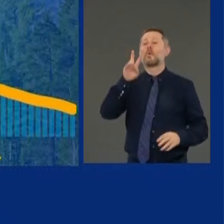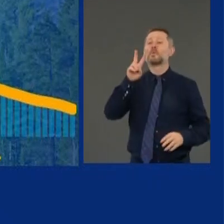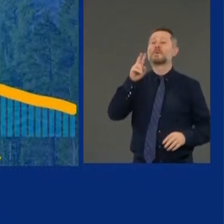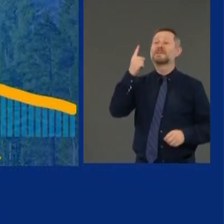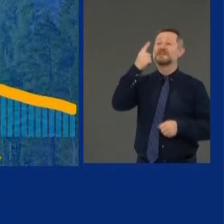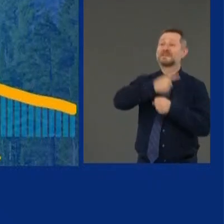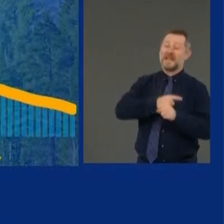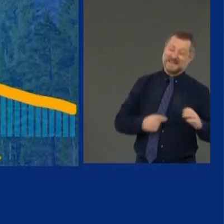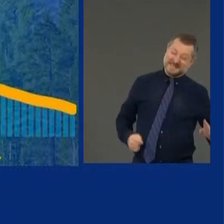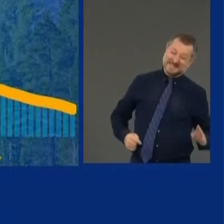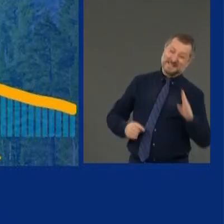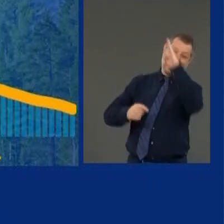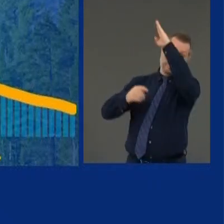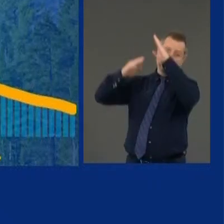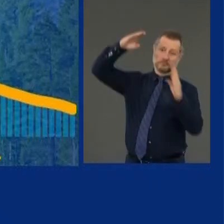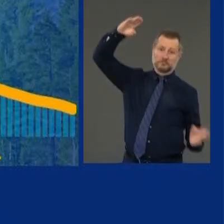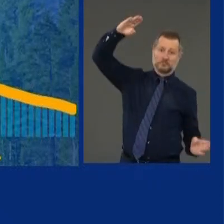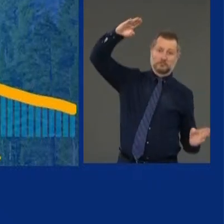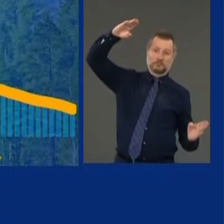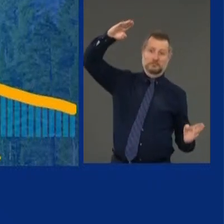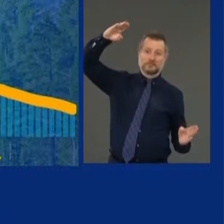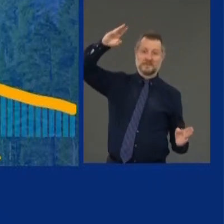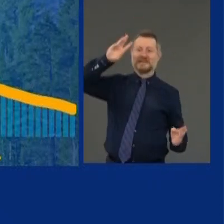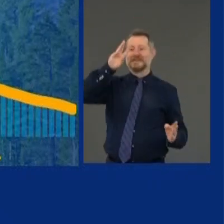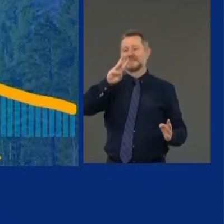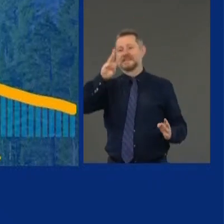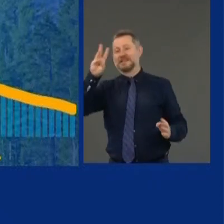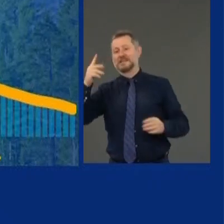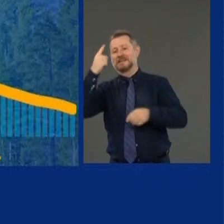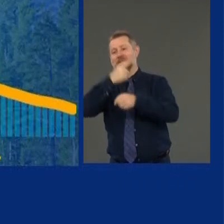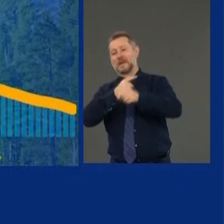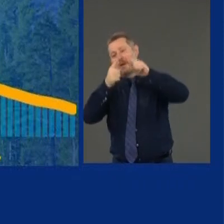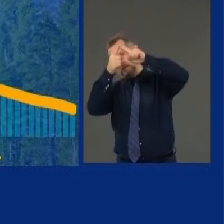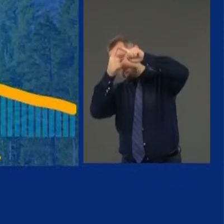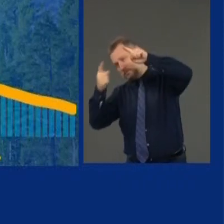IT WAS ABOUT 42 DAYS UP THE